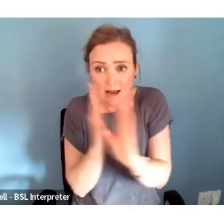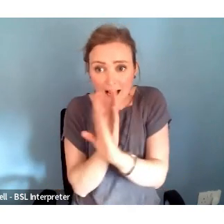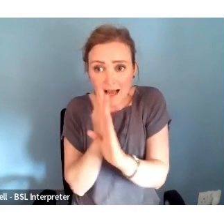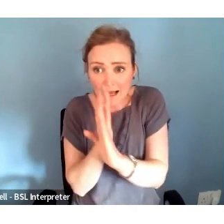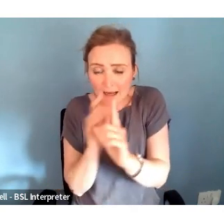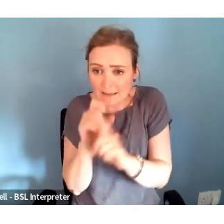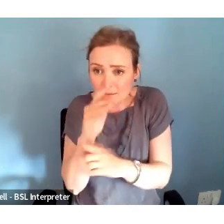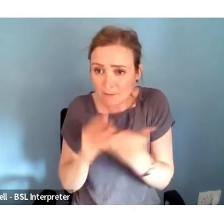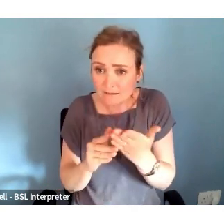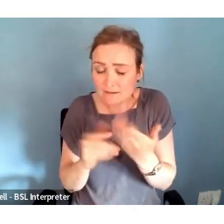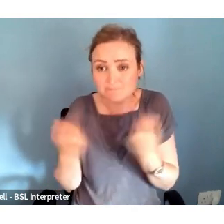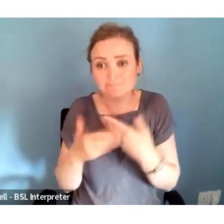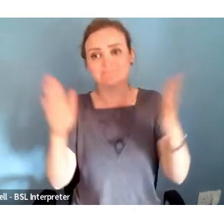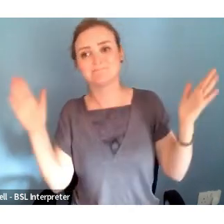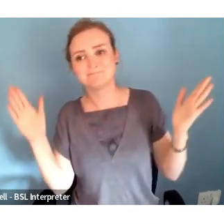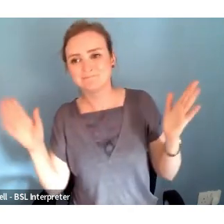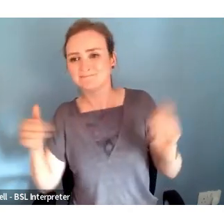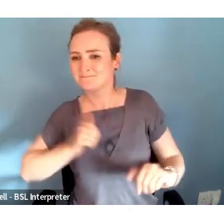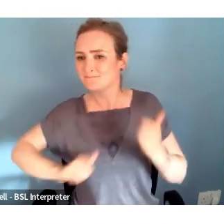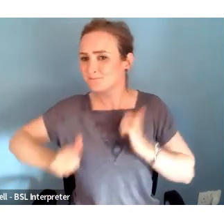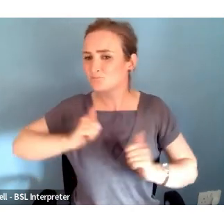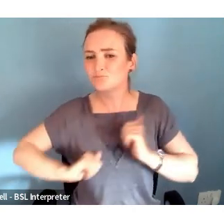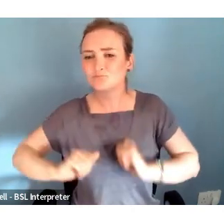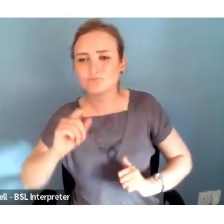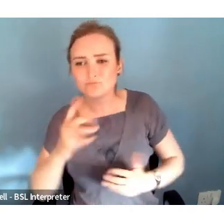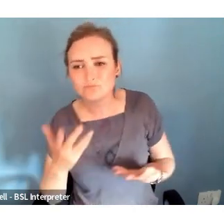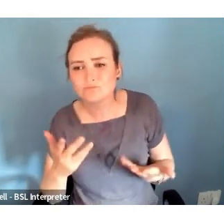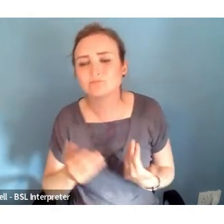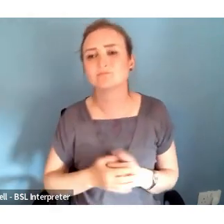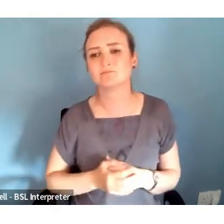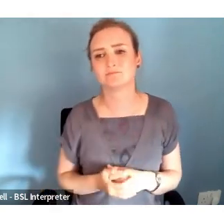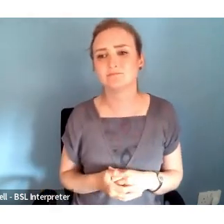needed access adjustments , nobody would